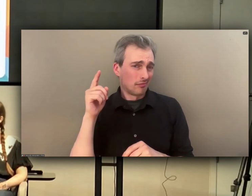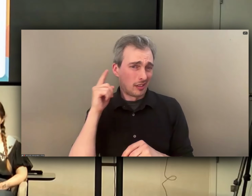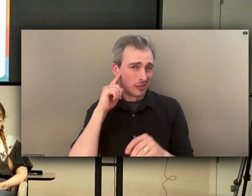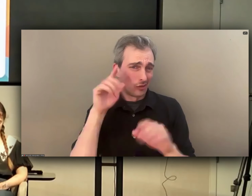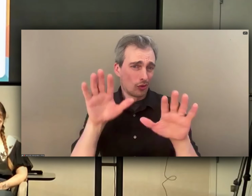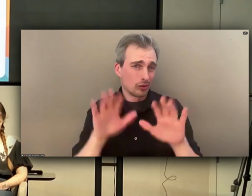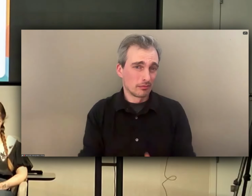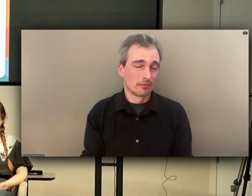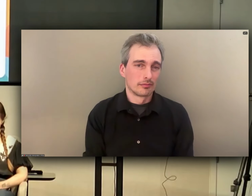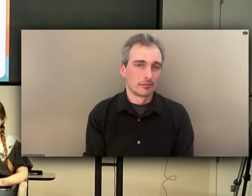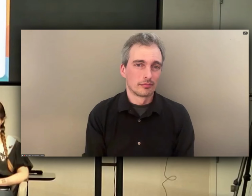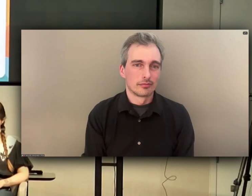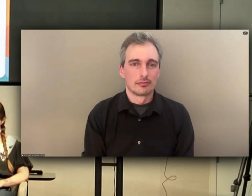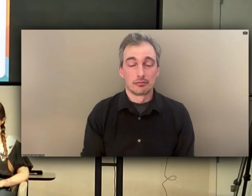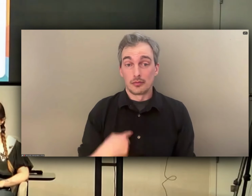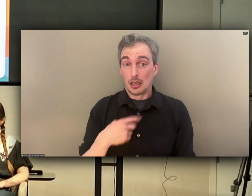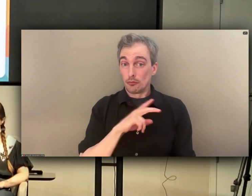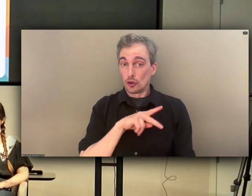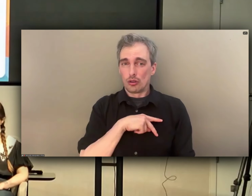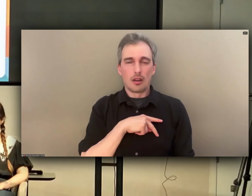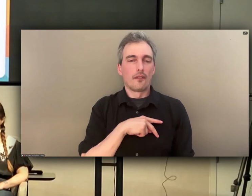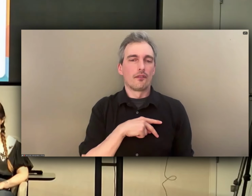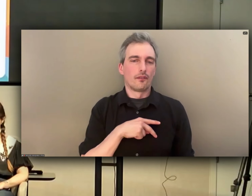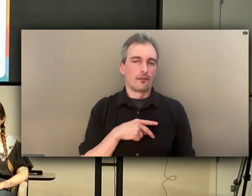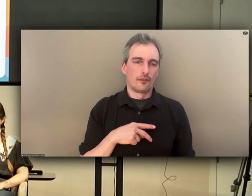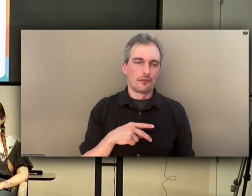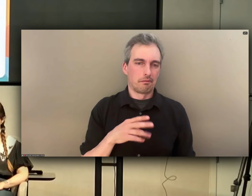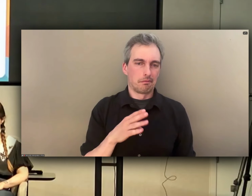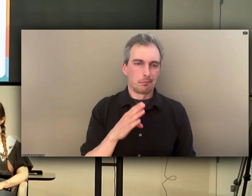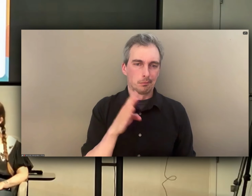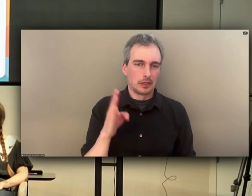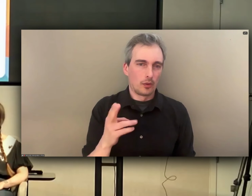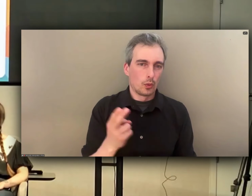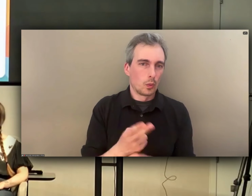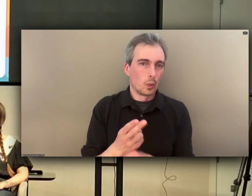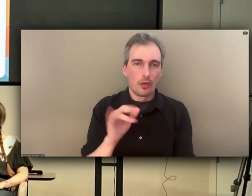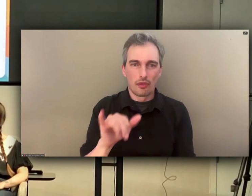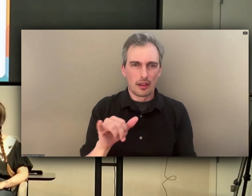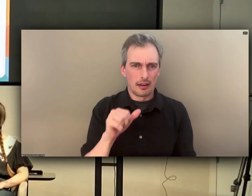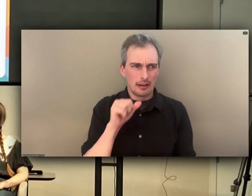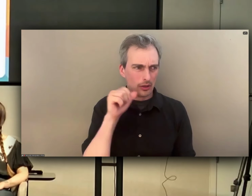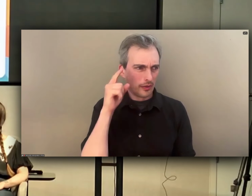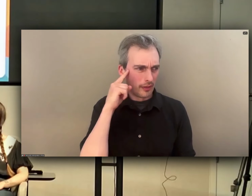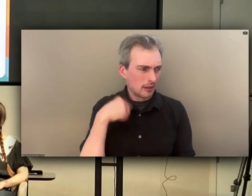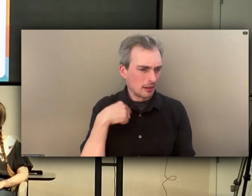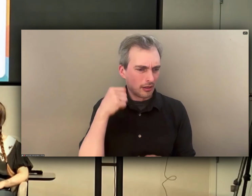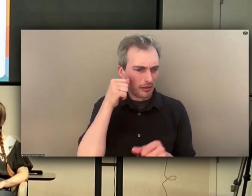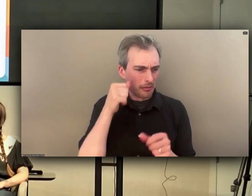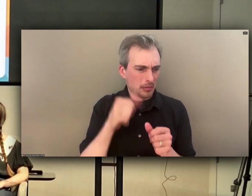And I don't think... I don't remember if my participants mentioned that specific plugin.